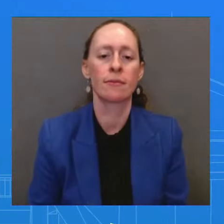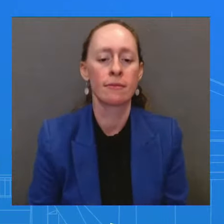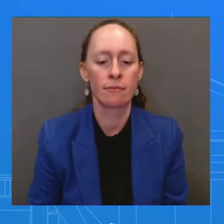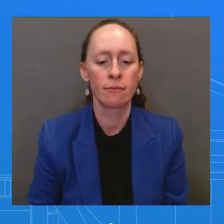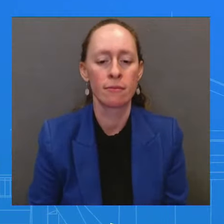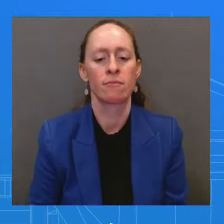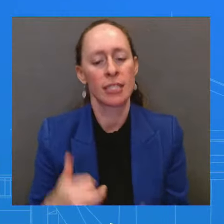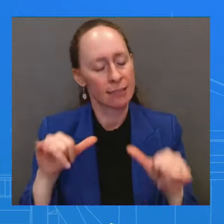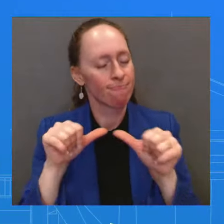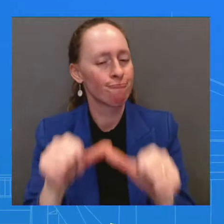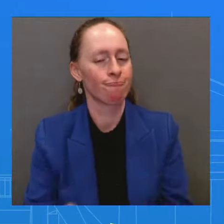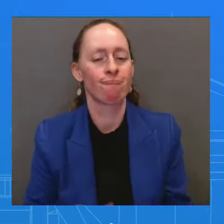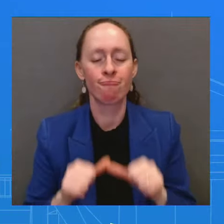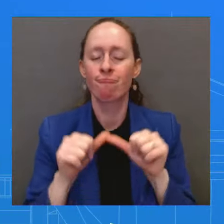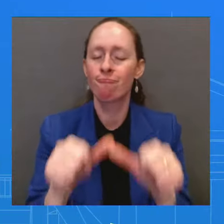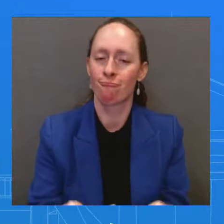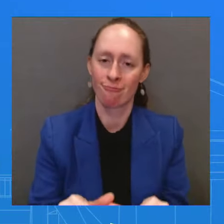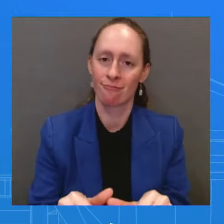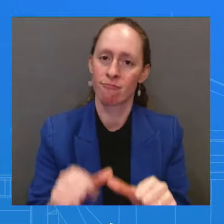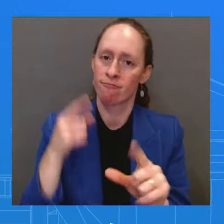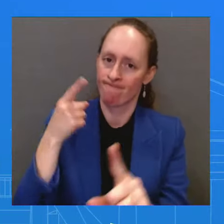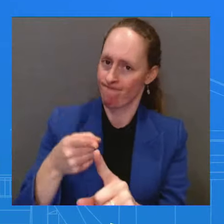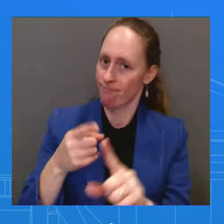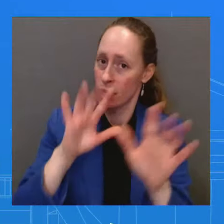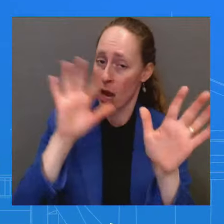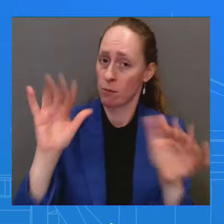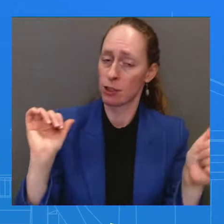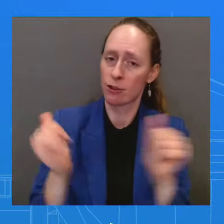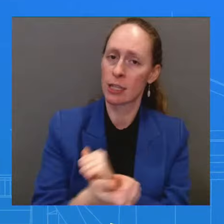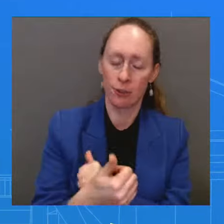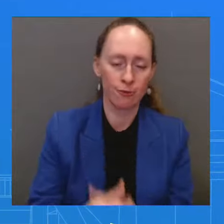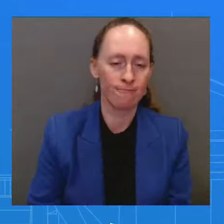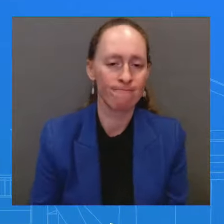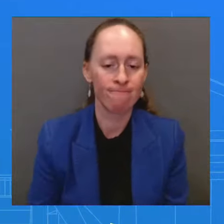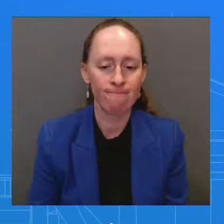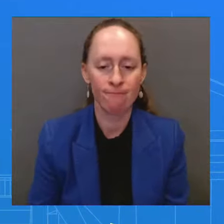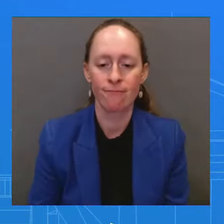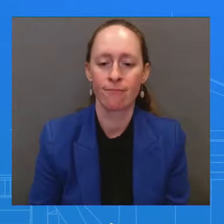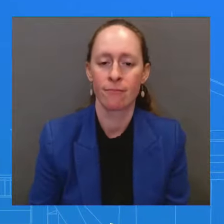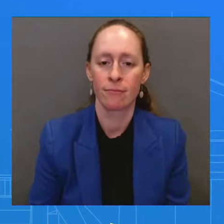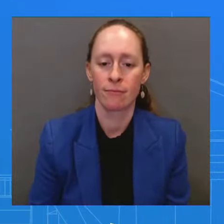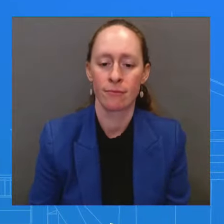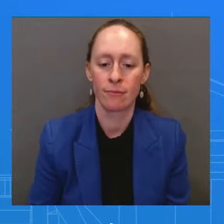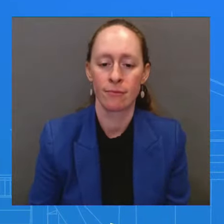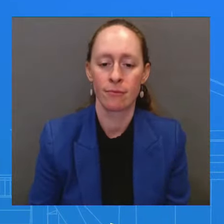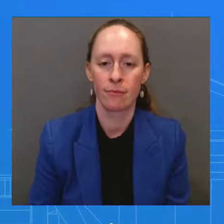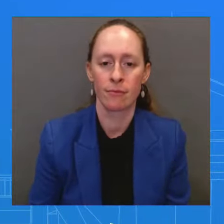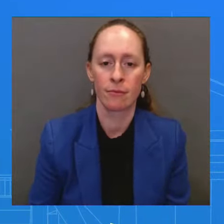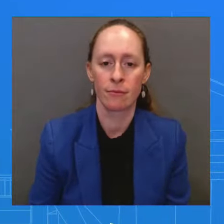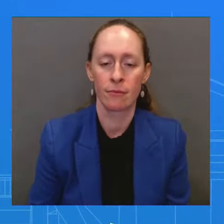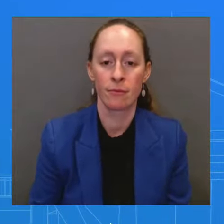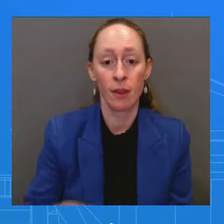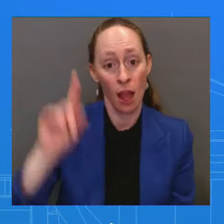Go ahead. The Press: Thank you. The governor of Illinois has written to President Biden to say "…the federal government's